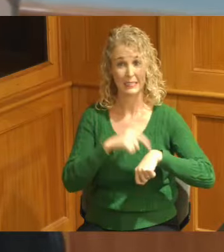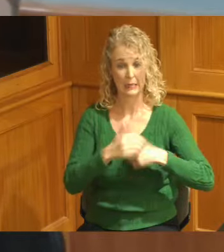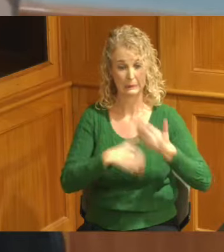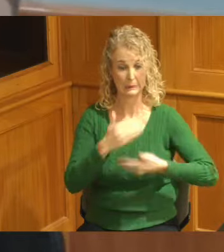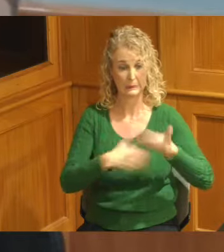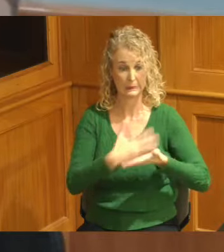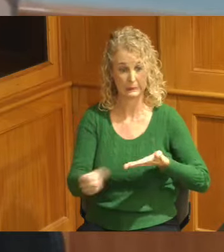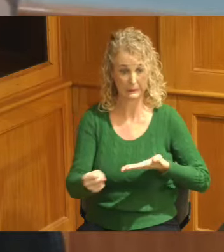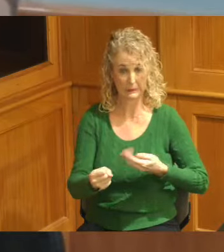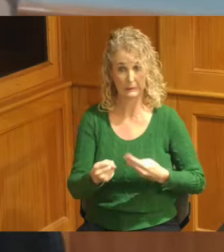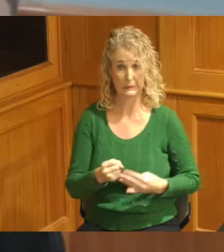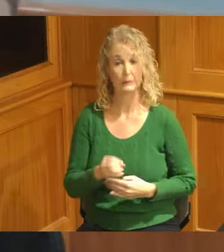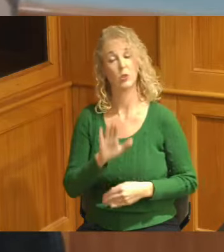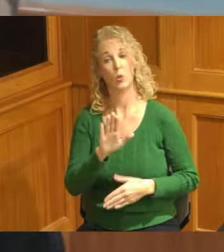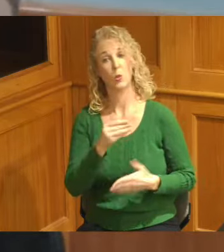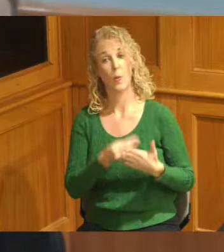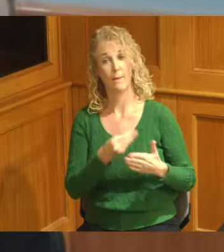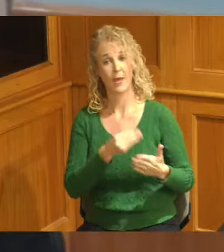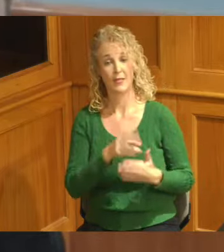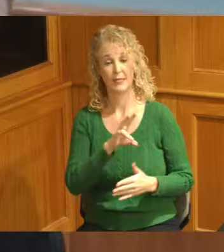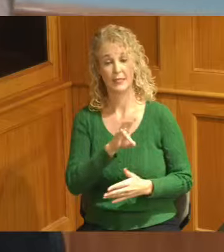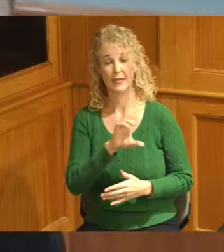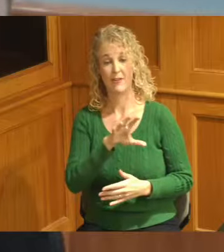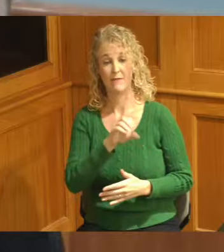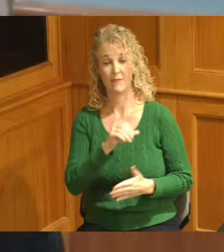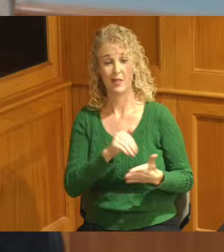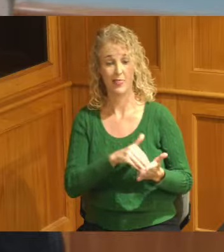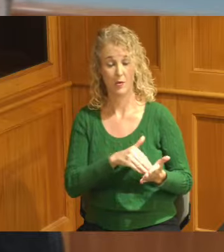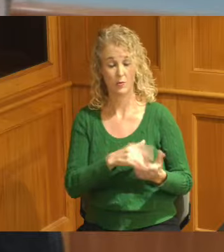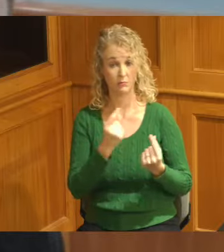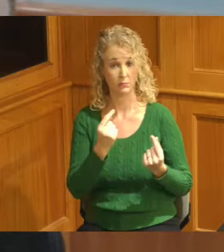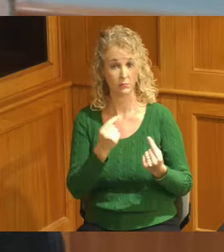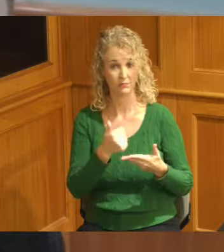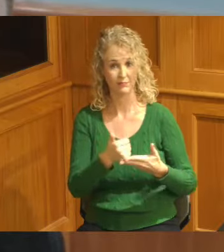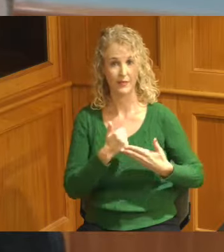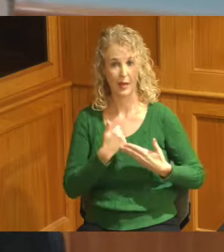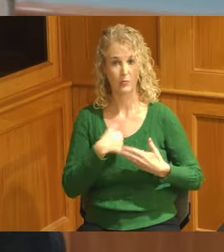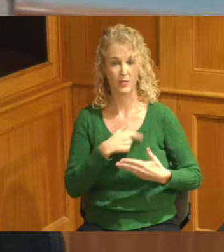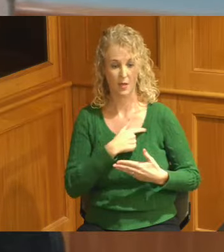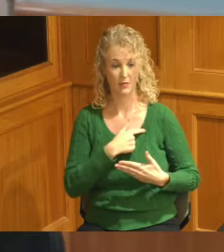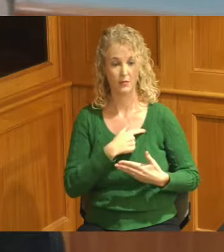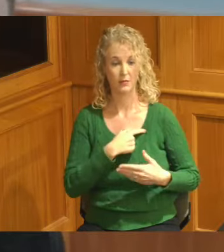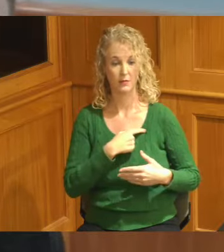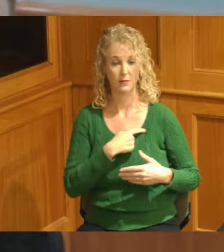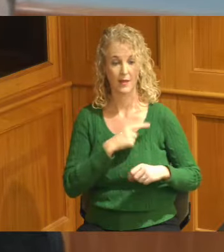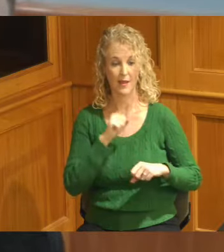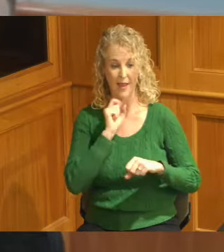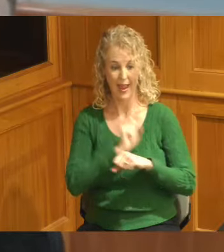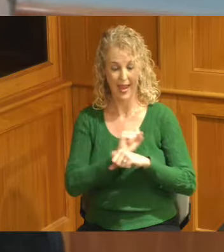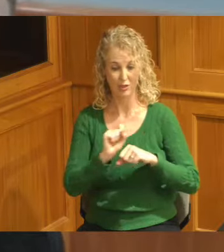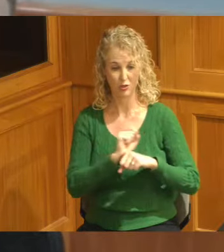was done. So your 750,000 will provide structural assessment stabilization the removal of asbestos